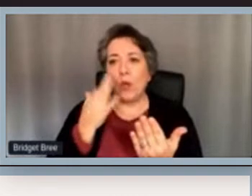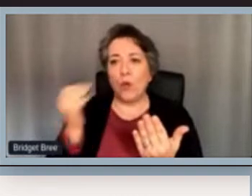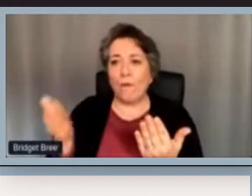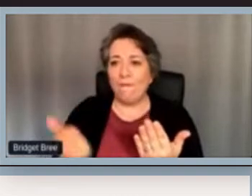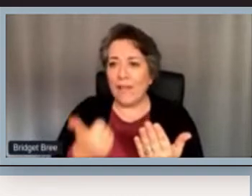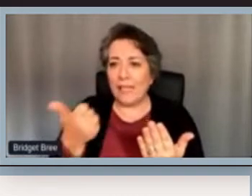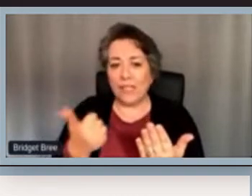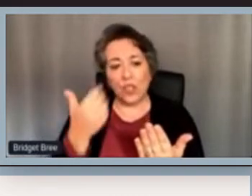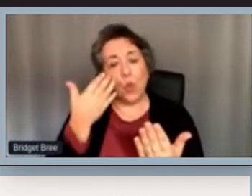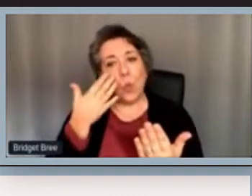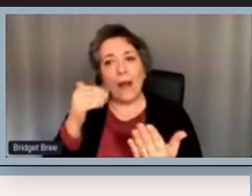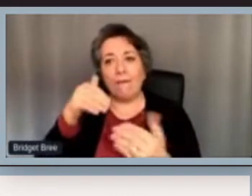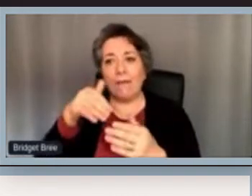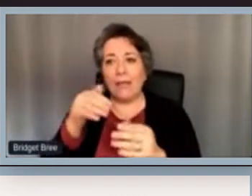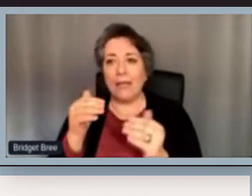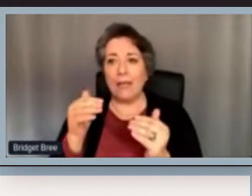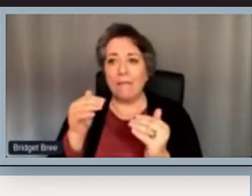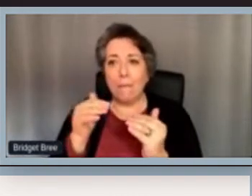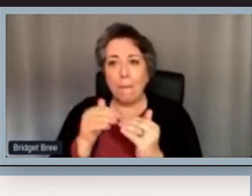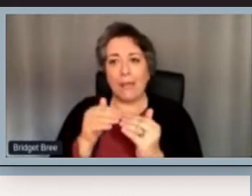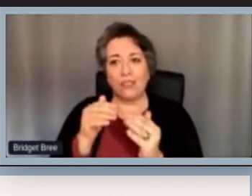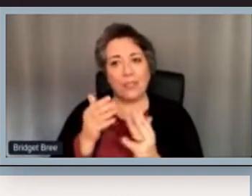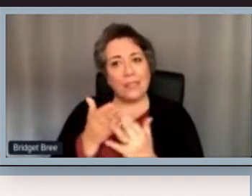requirements are met.